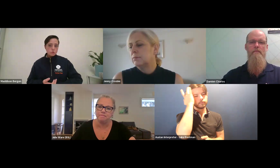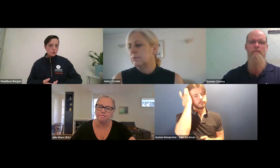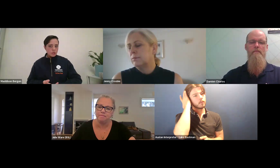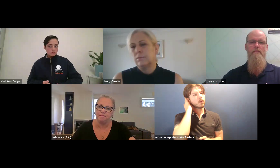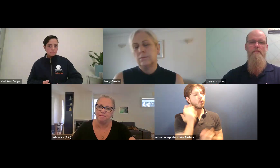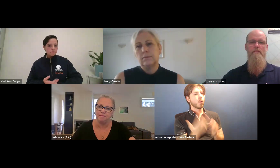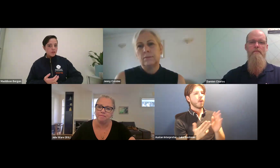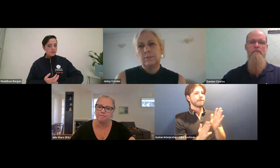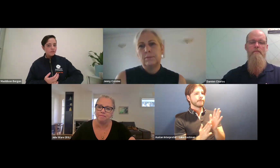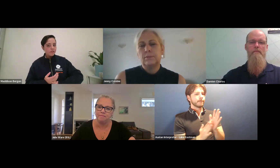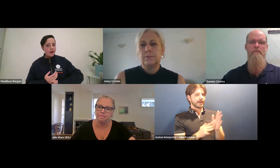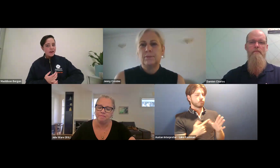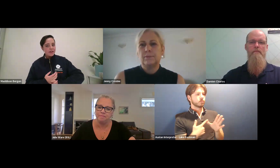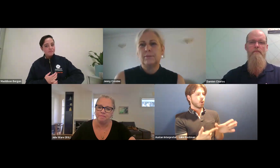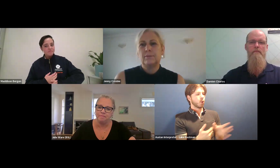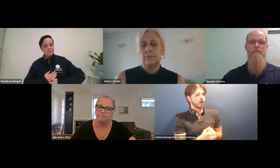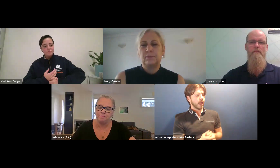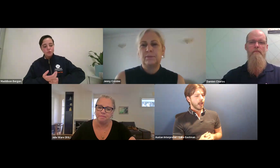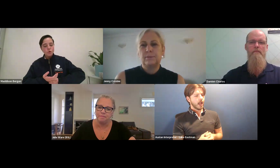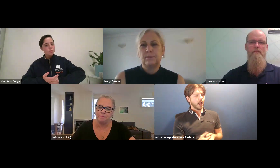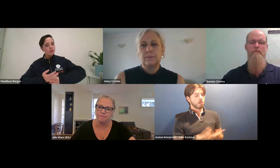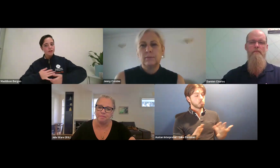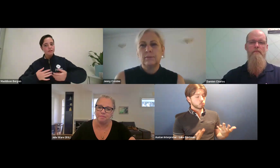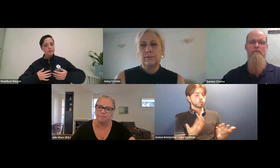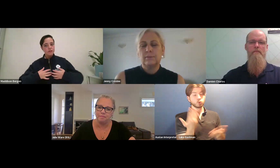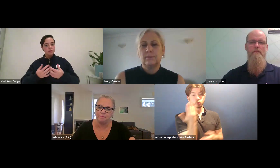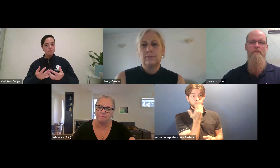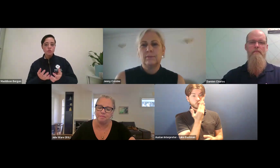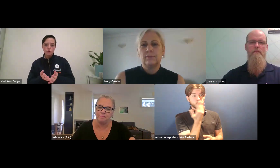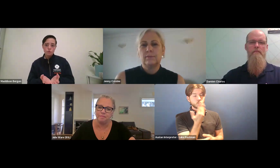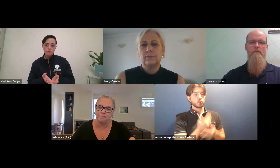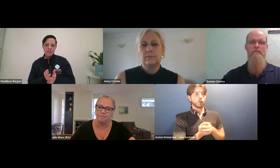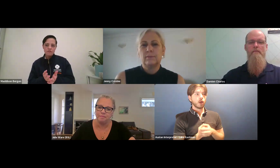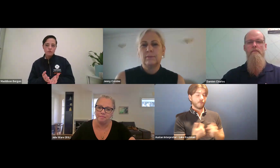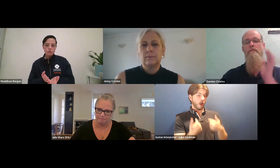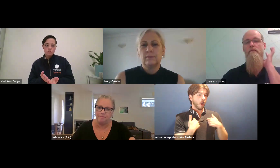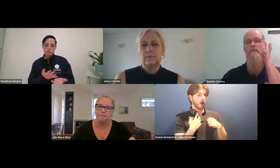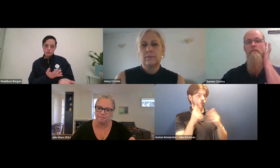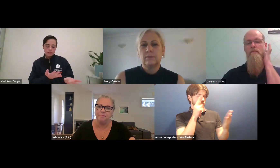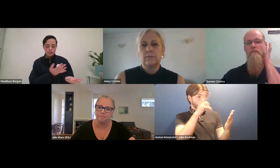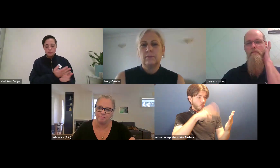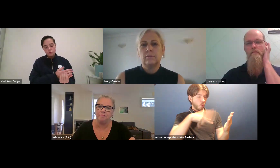School, work if I saw what like the